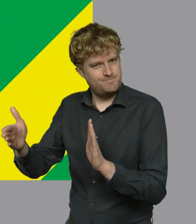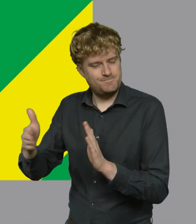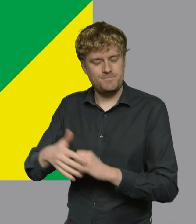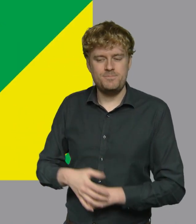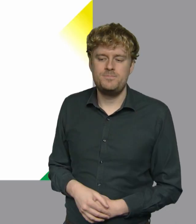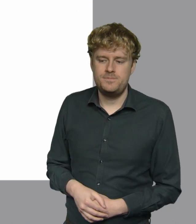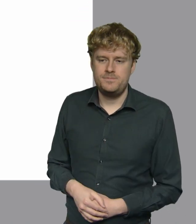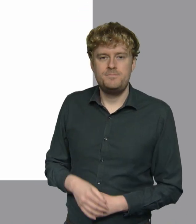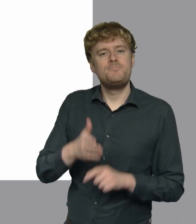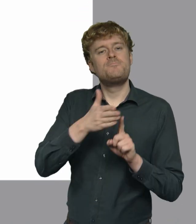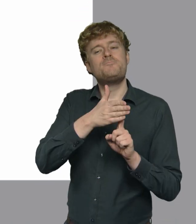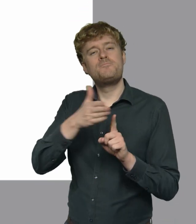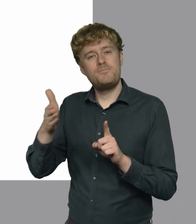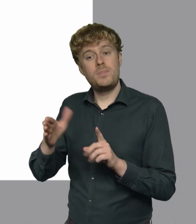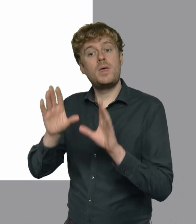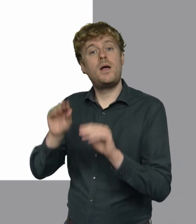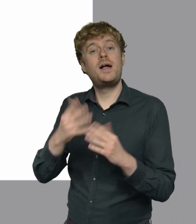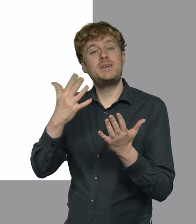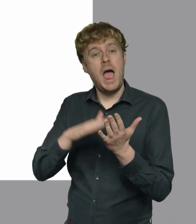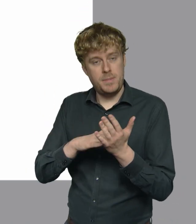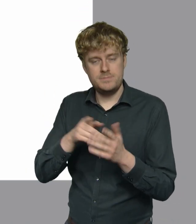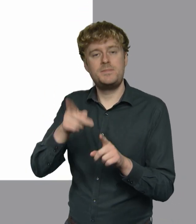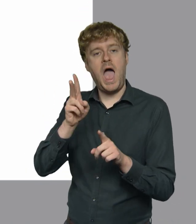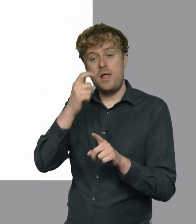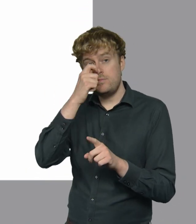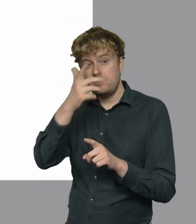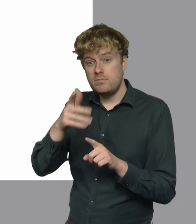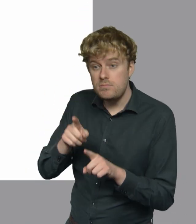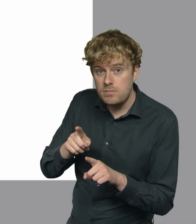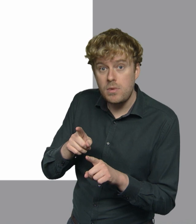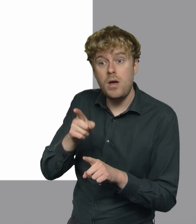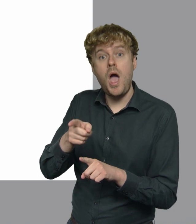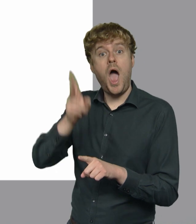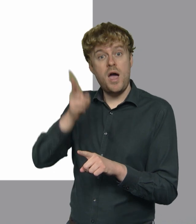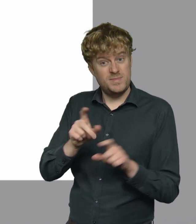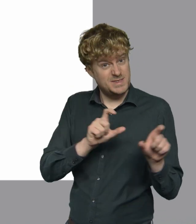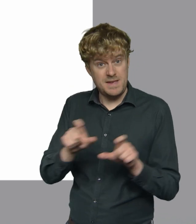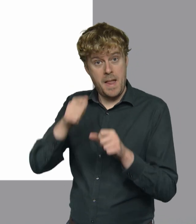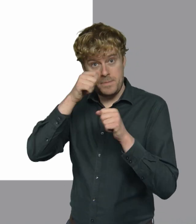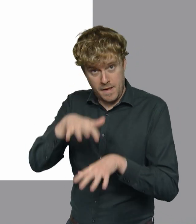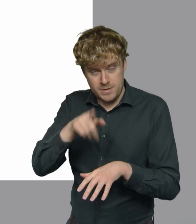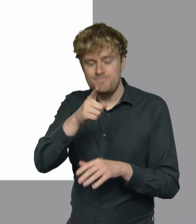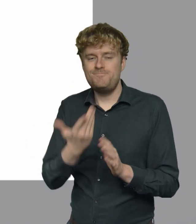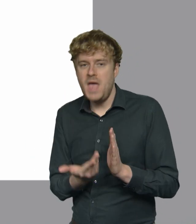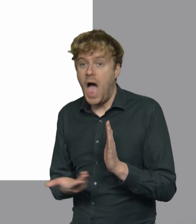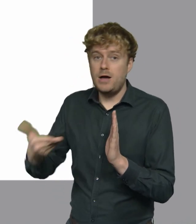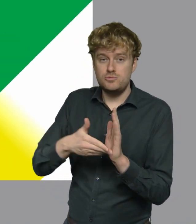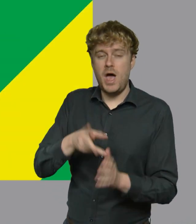Check on the casualty again. And if there is still bleeding, ask them to continue pinching their nose for another ten minutes.